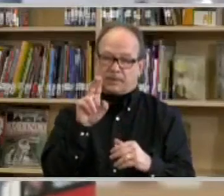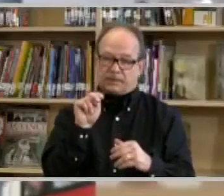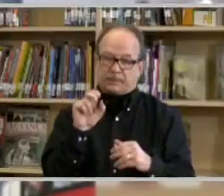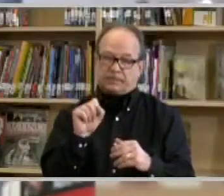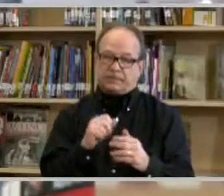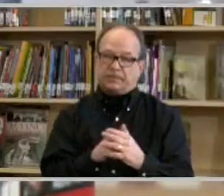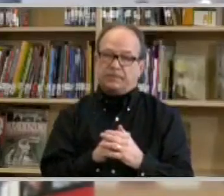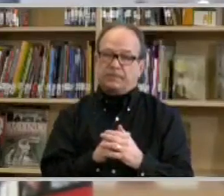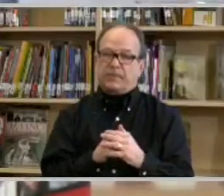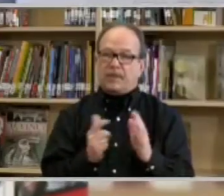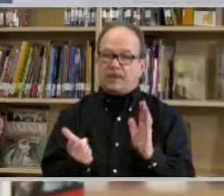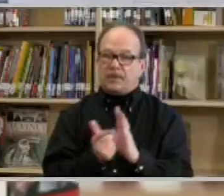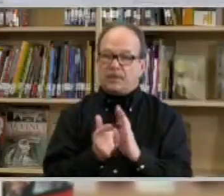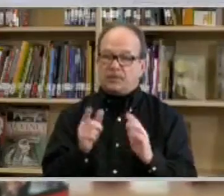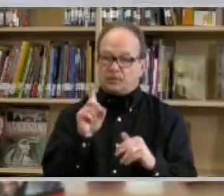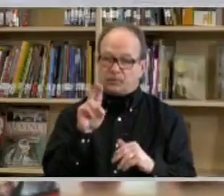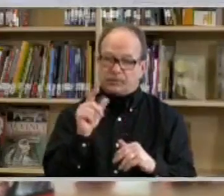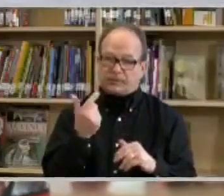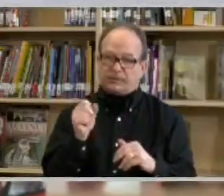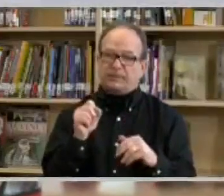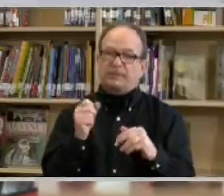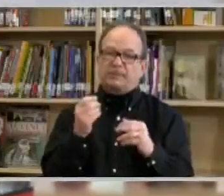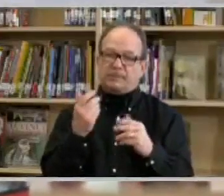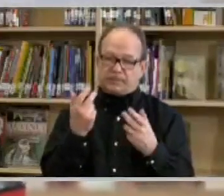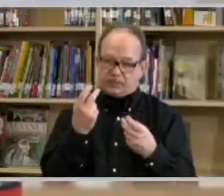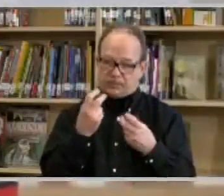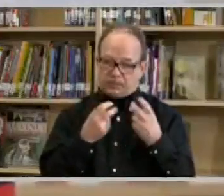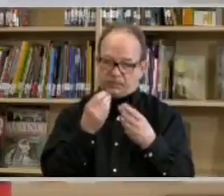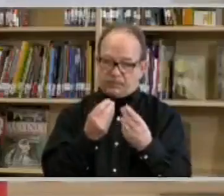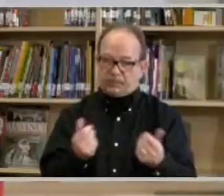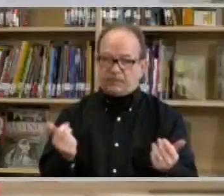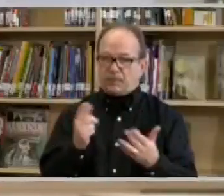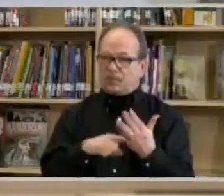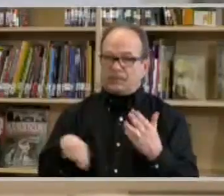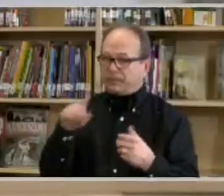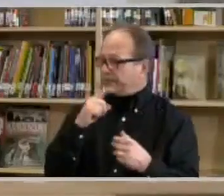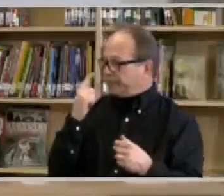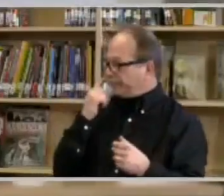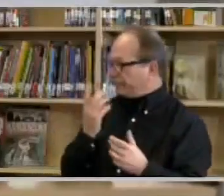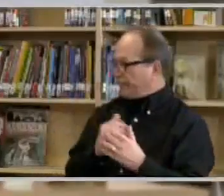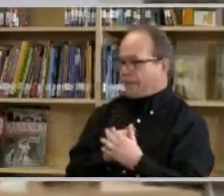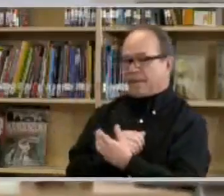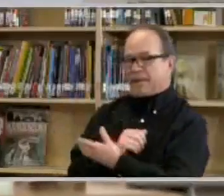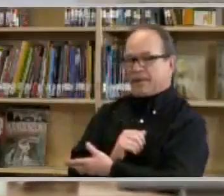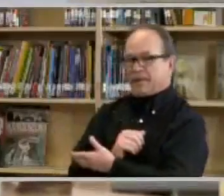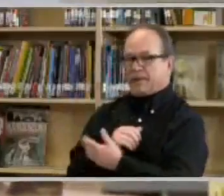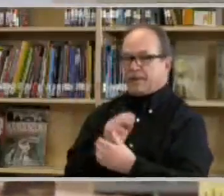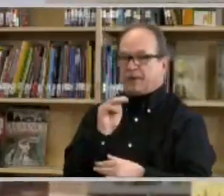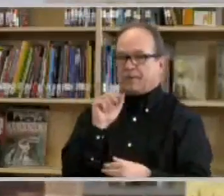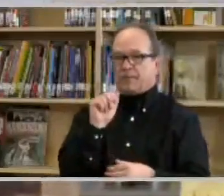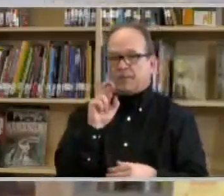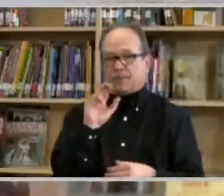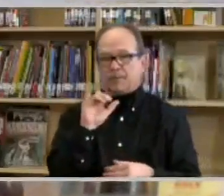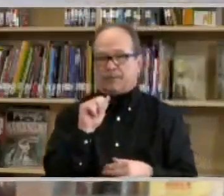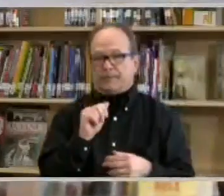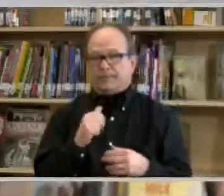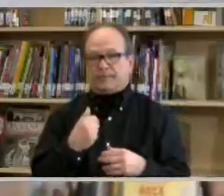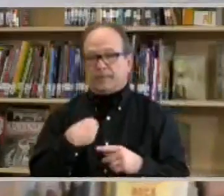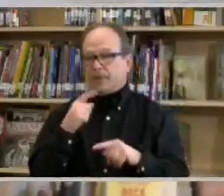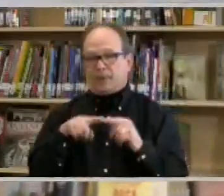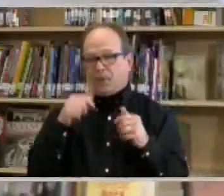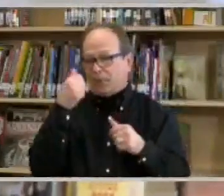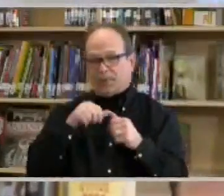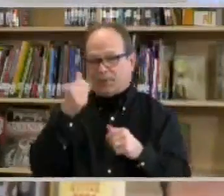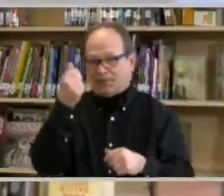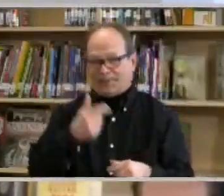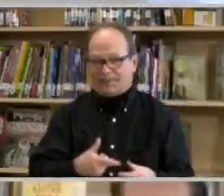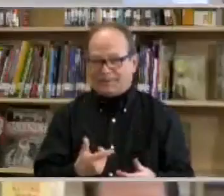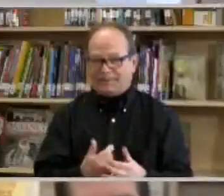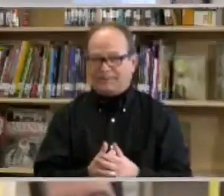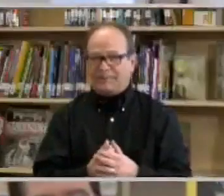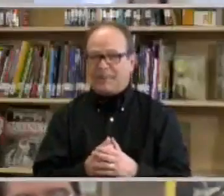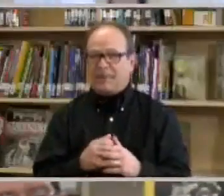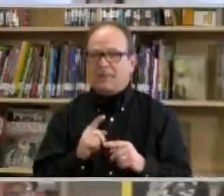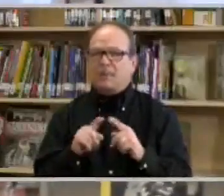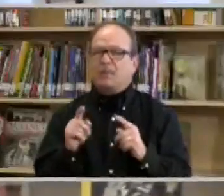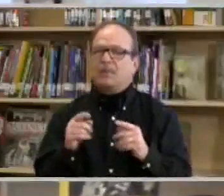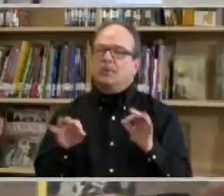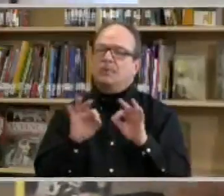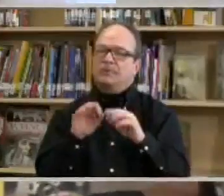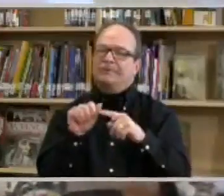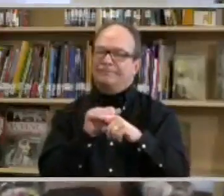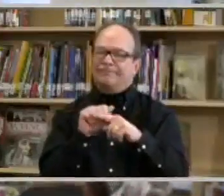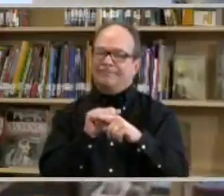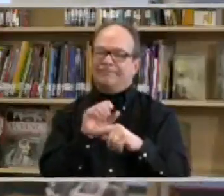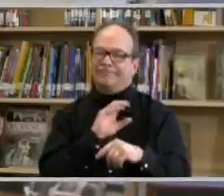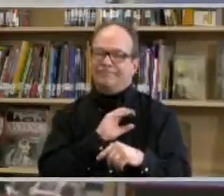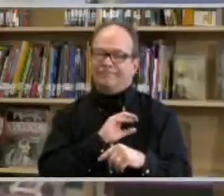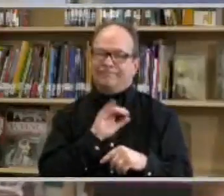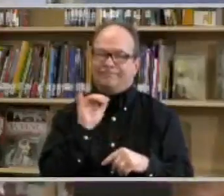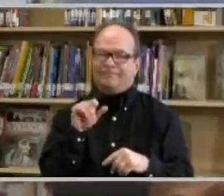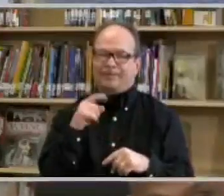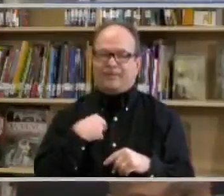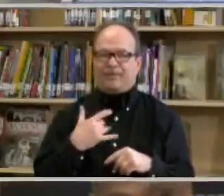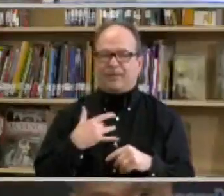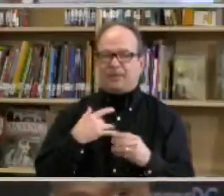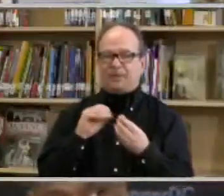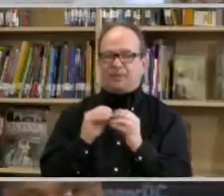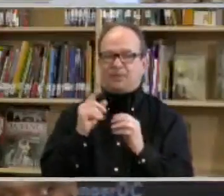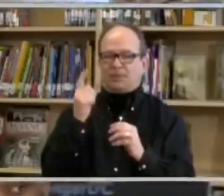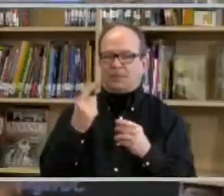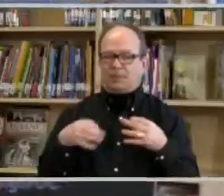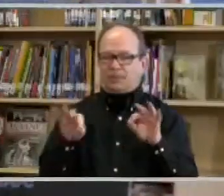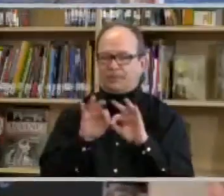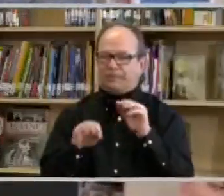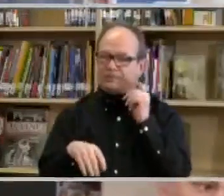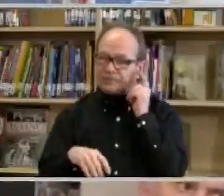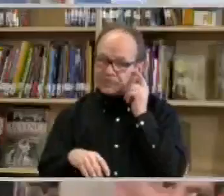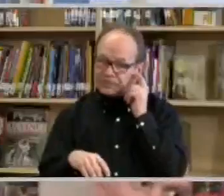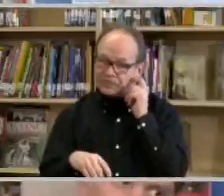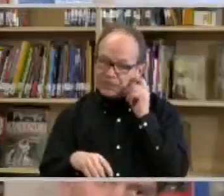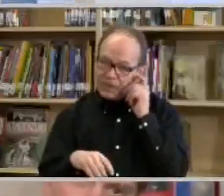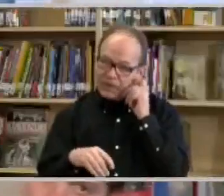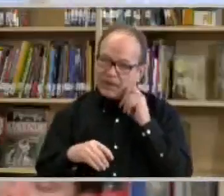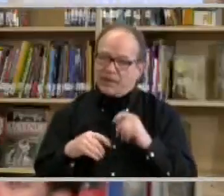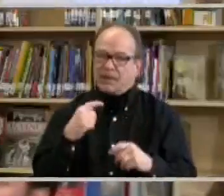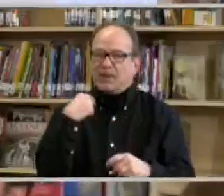DRUGS, OR TRAFFIC LAWS OR